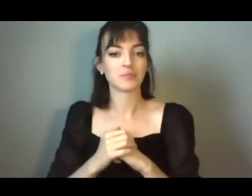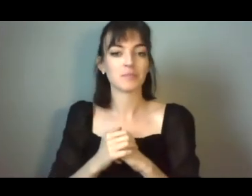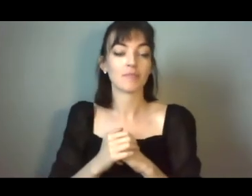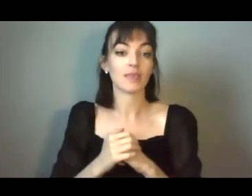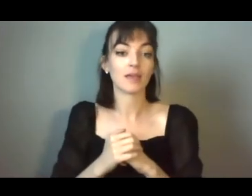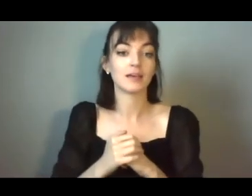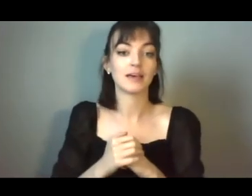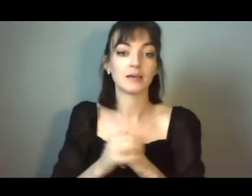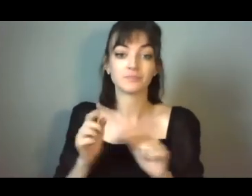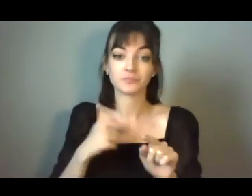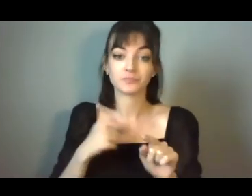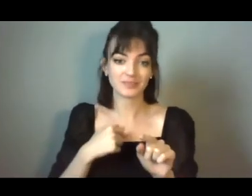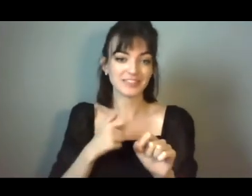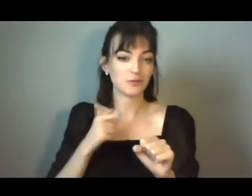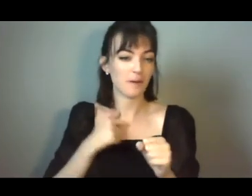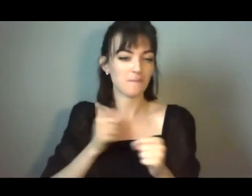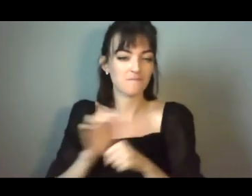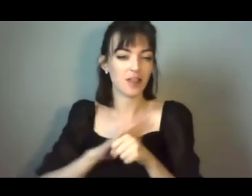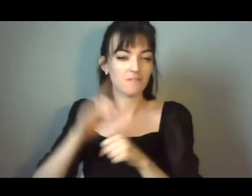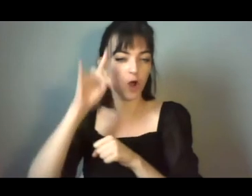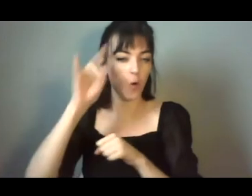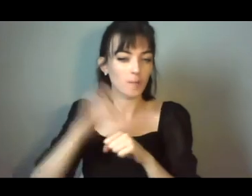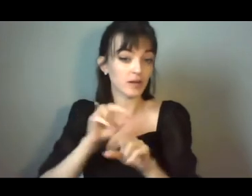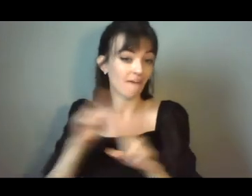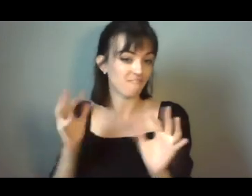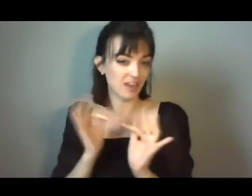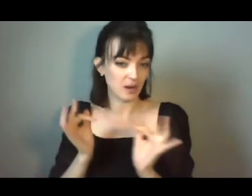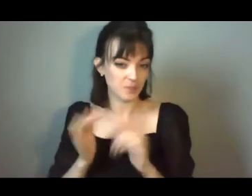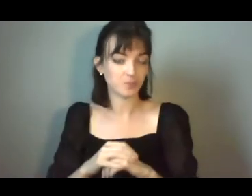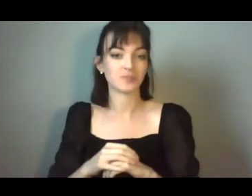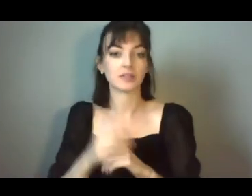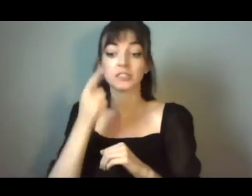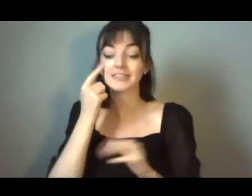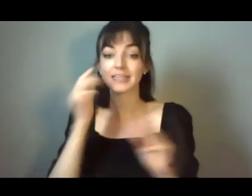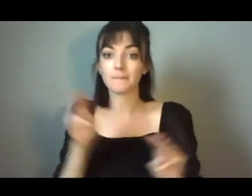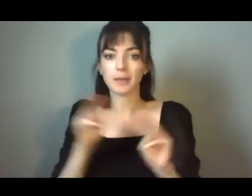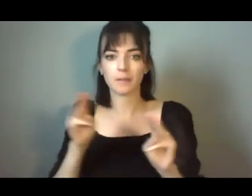and it certainly fills me with hope and fear to see people are well informed.